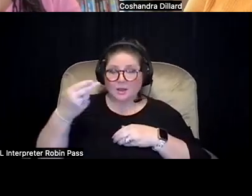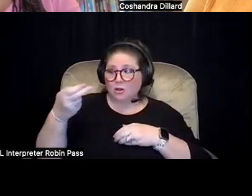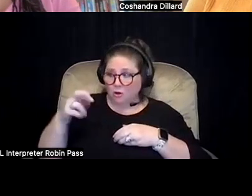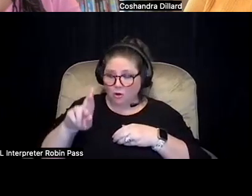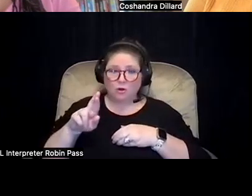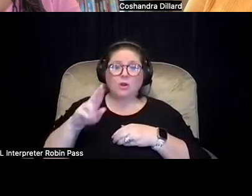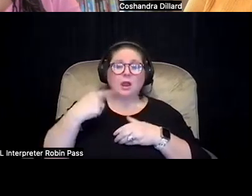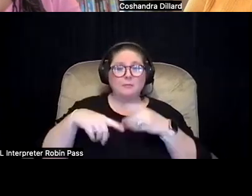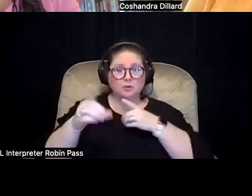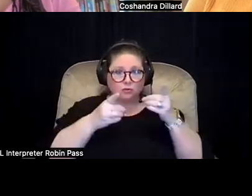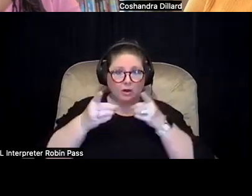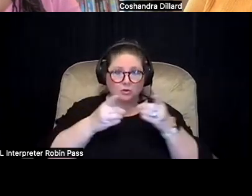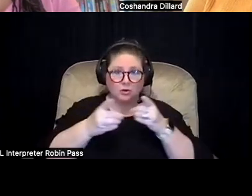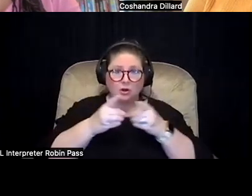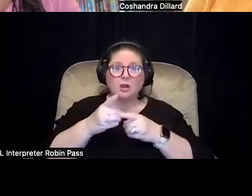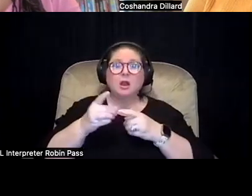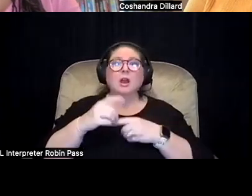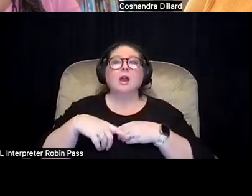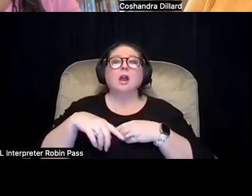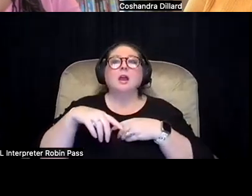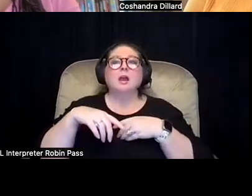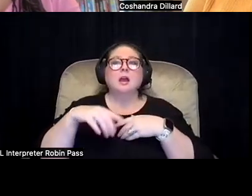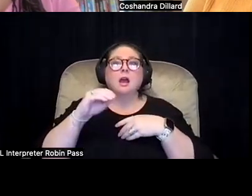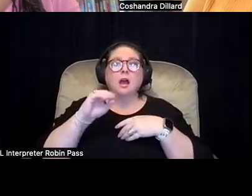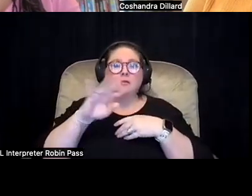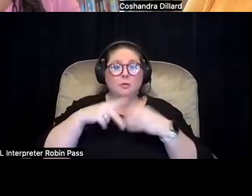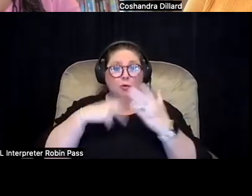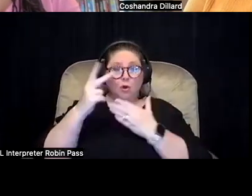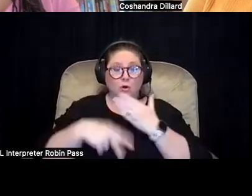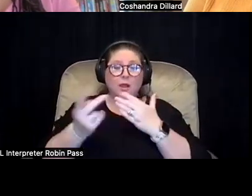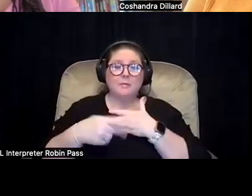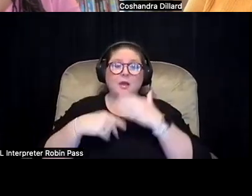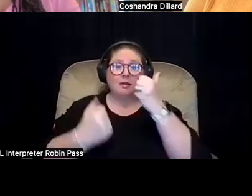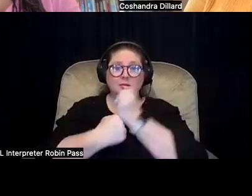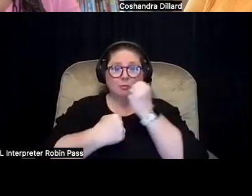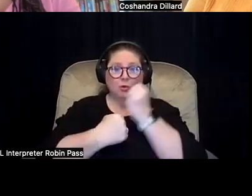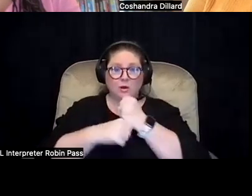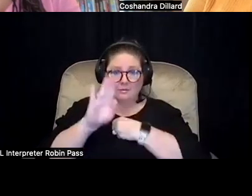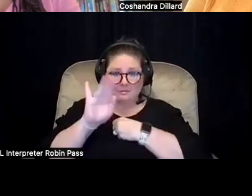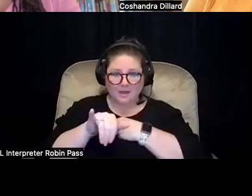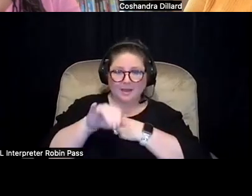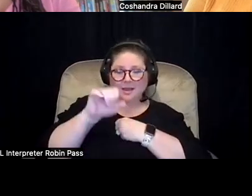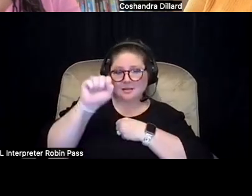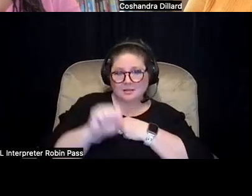of the southern poverty law center and i am joined by some fabulous panelists in conversation today